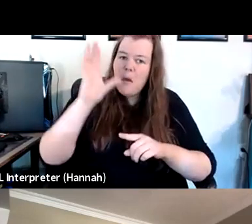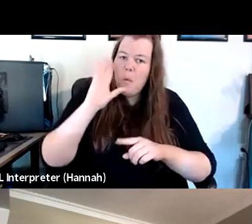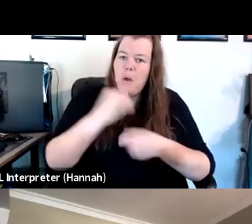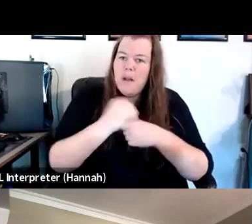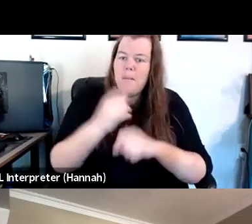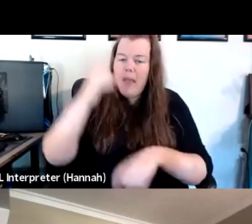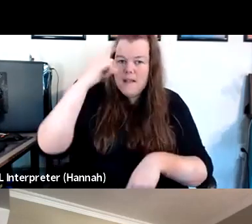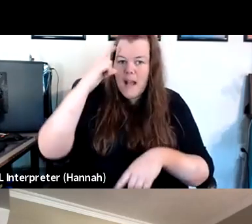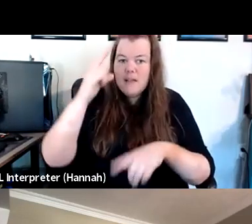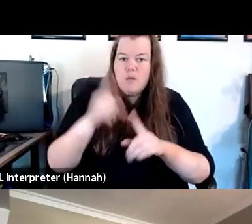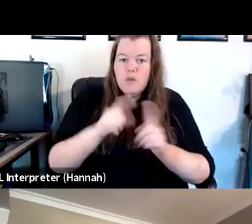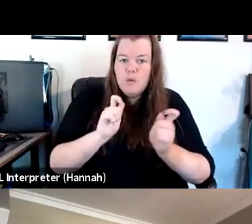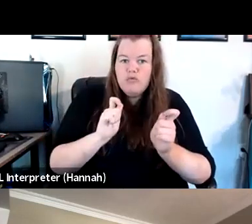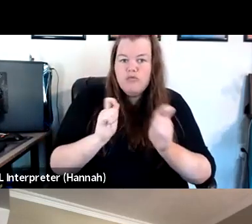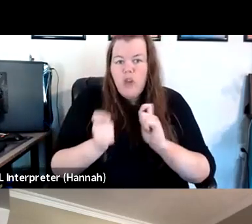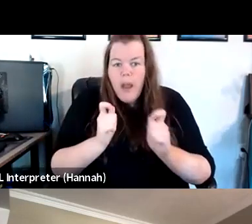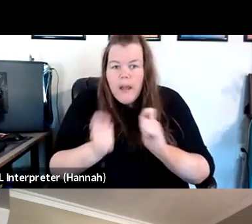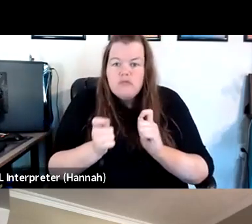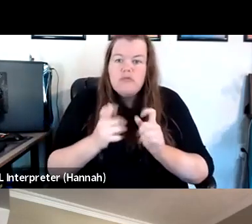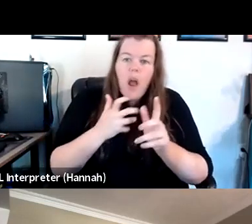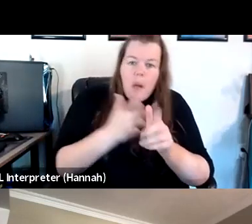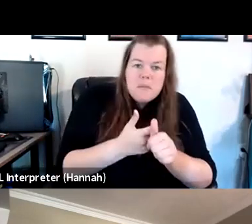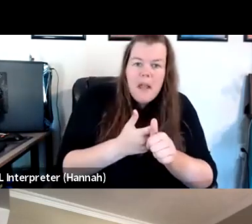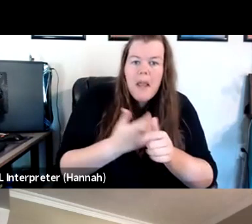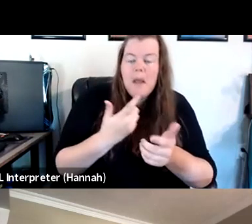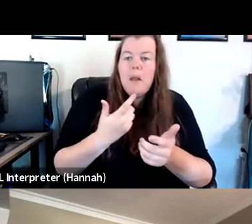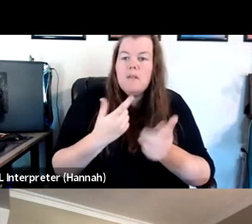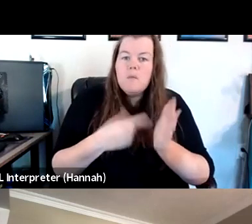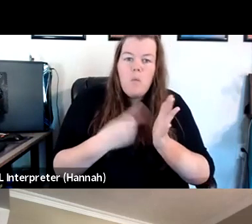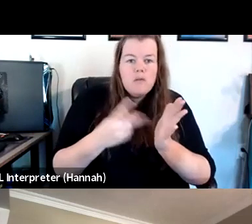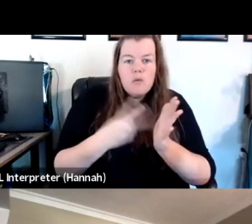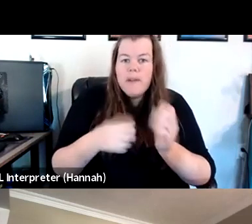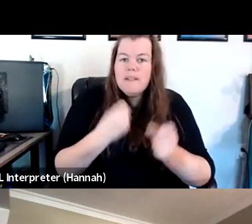to shift and change anything or update things in the plan um as needed or necessary